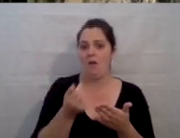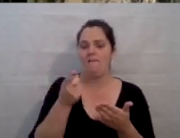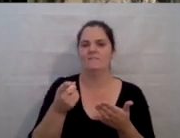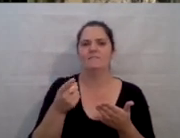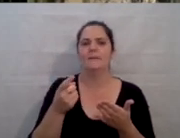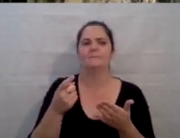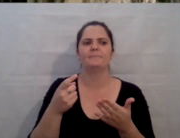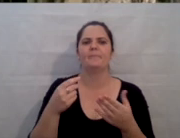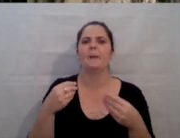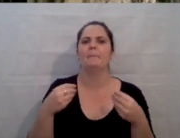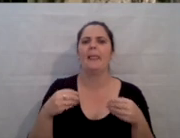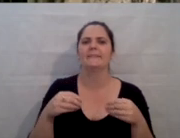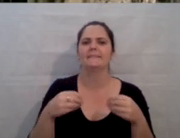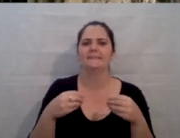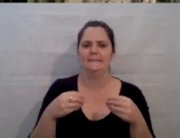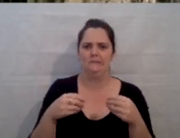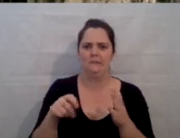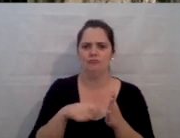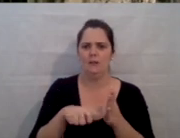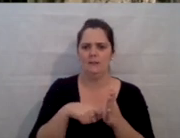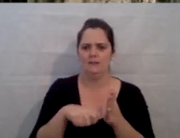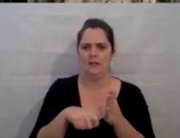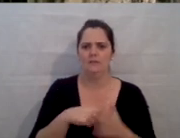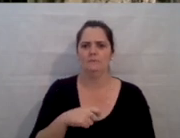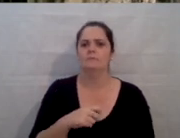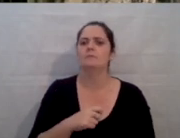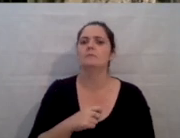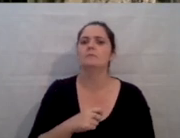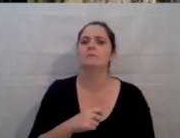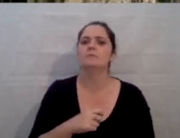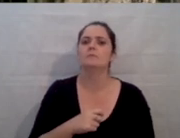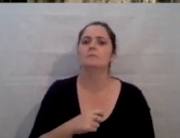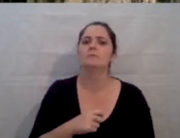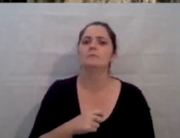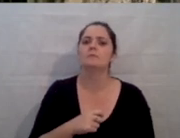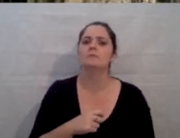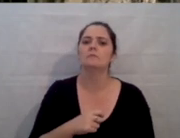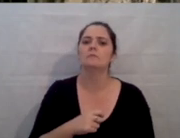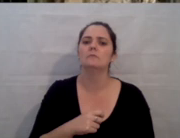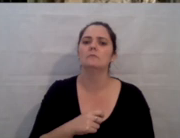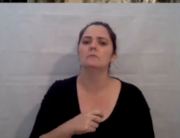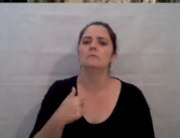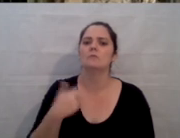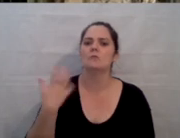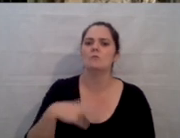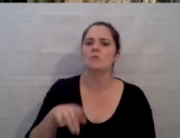eraser, a plastic eraser and I would come in and now I'd really start to work and say okay I want to make that a very, very